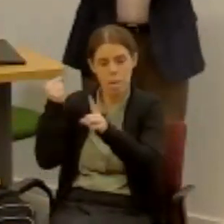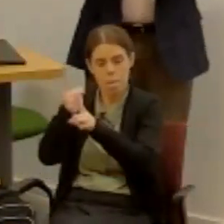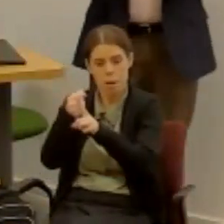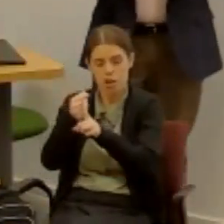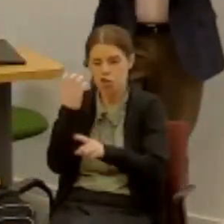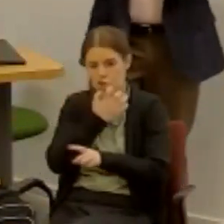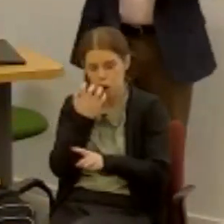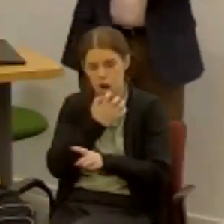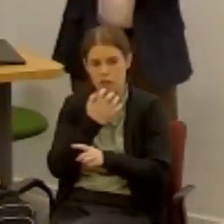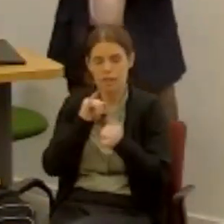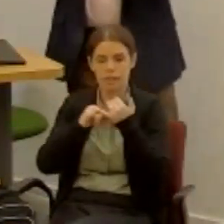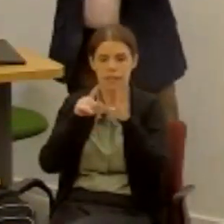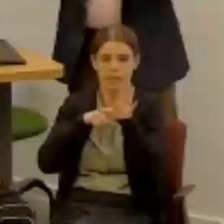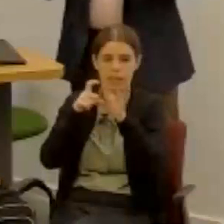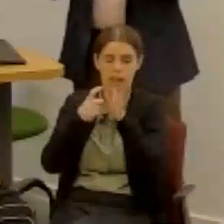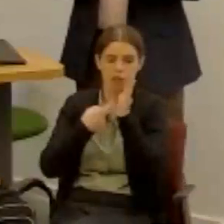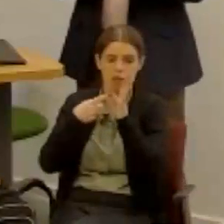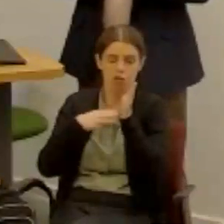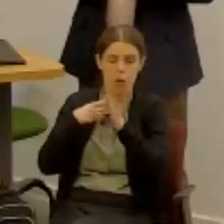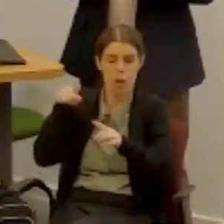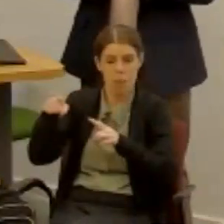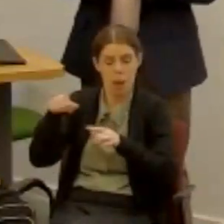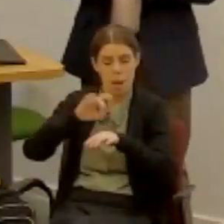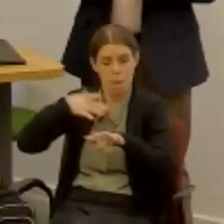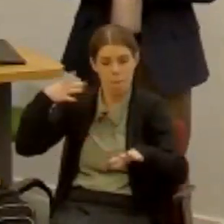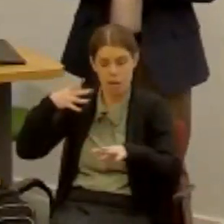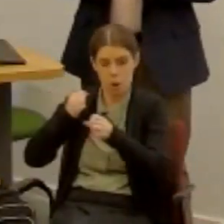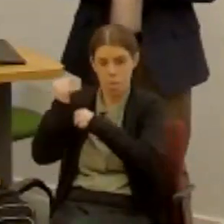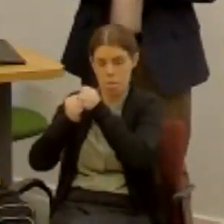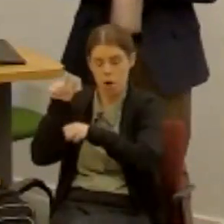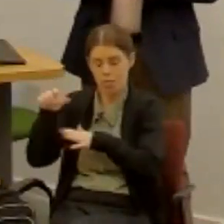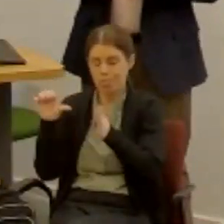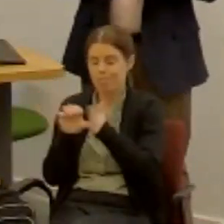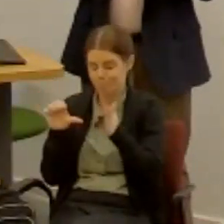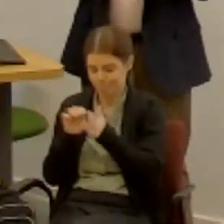and that really demanded a boxing problem throughout all of last century really something